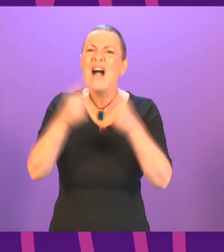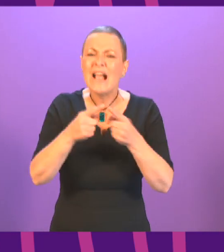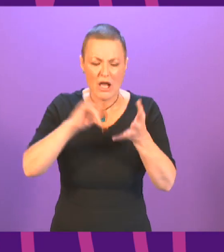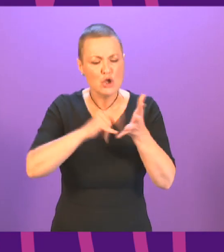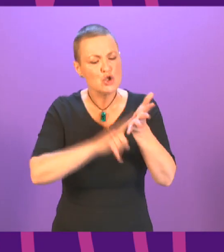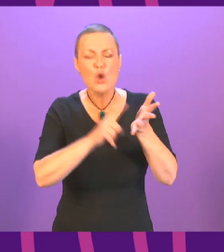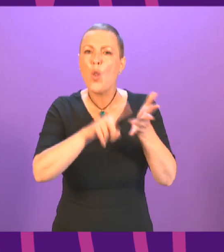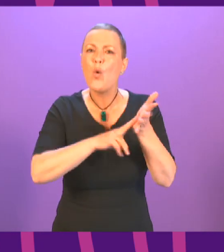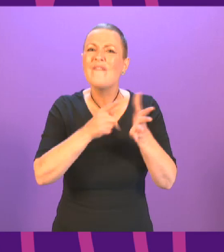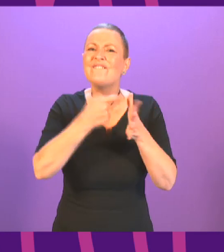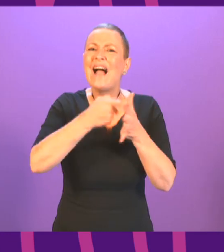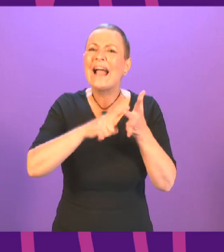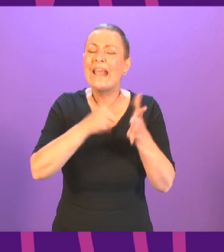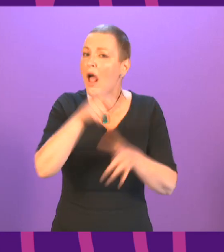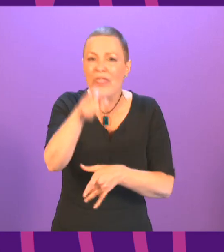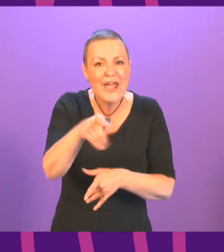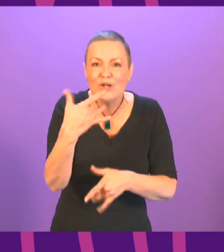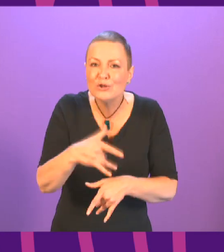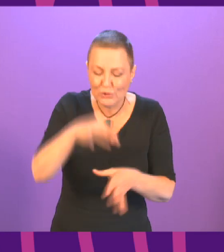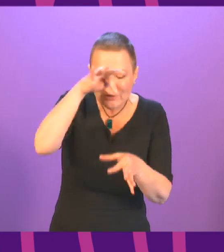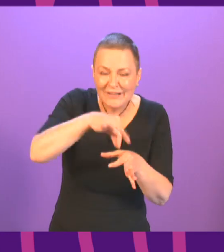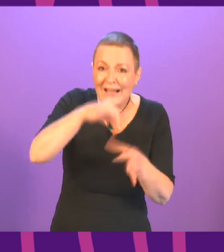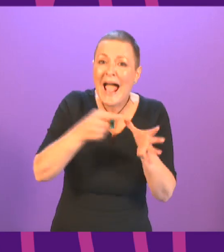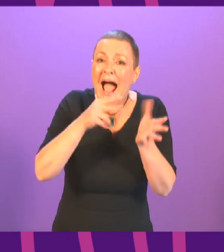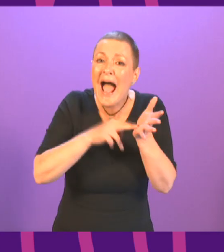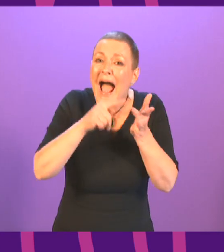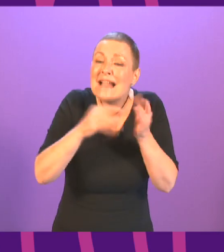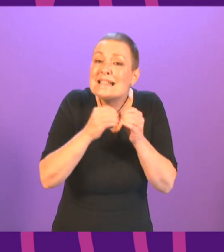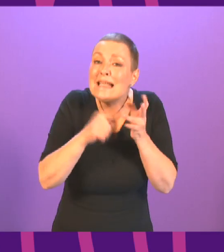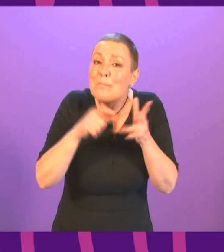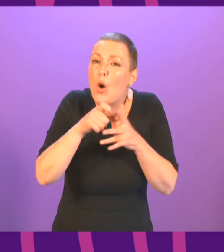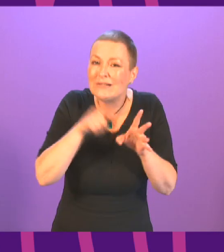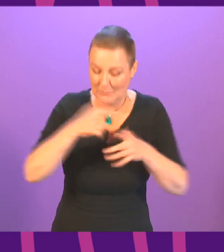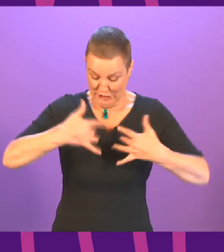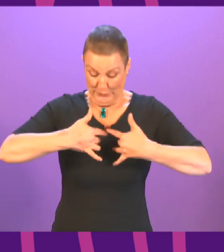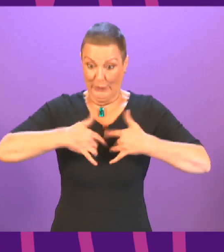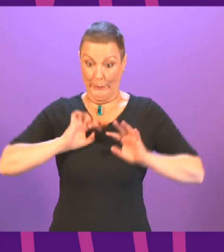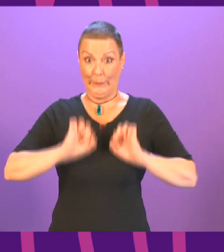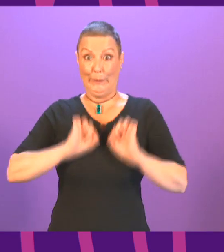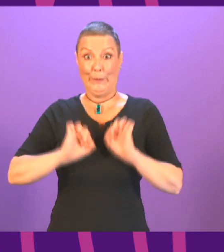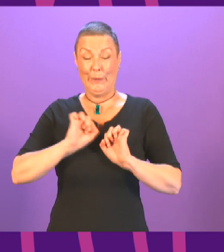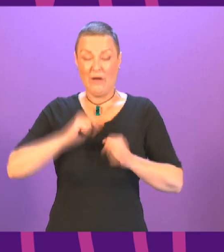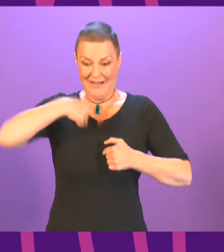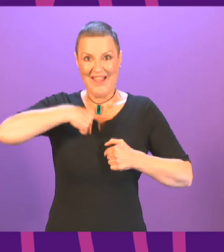Slovakia is doing antibody testing of its population. We do not yet know what antibody